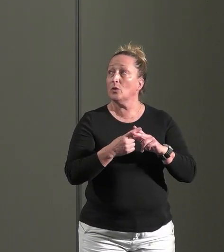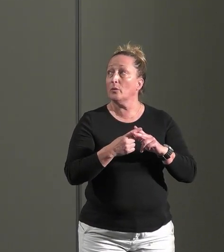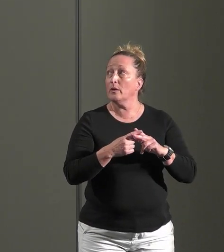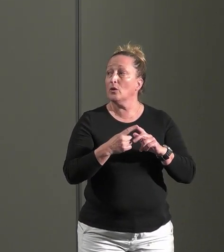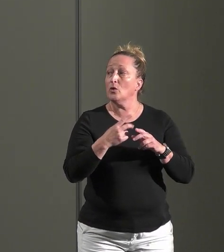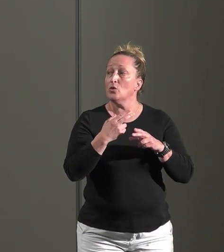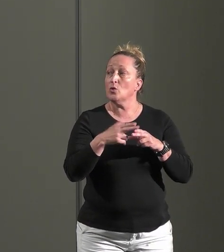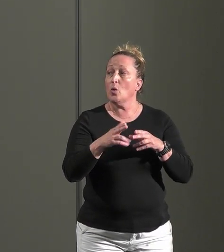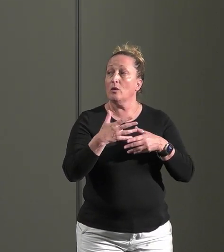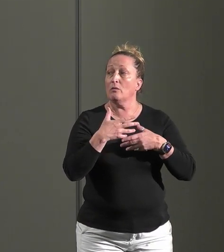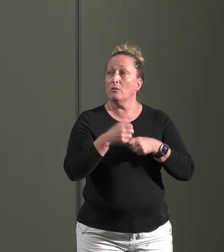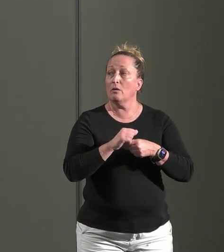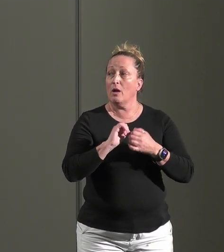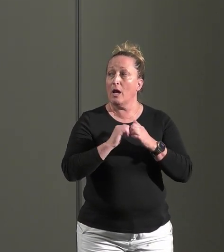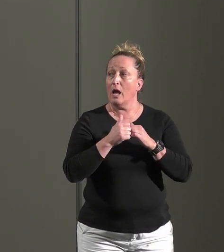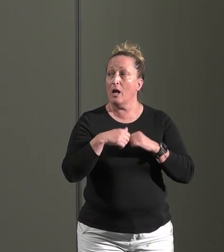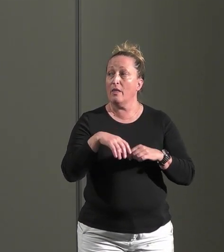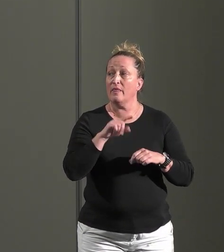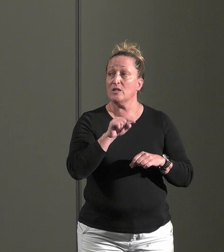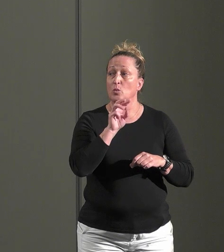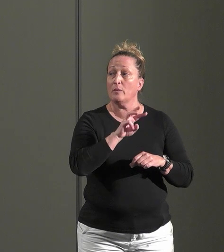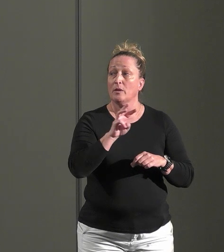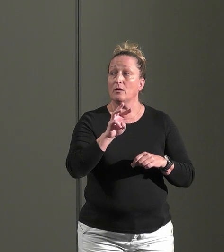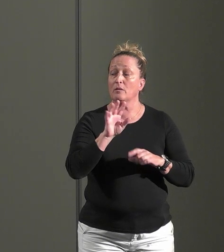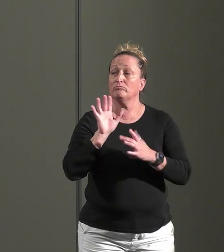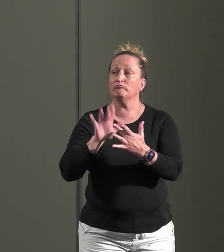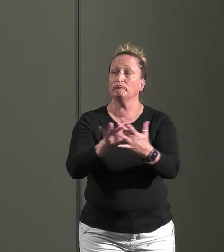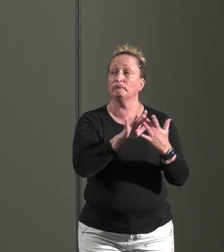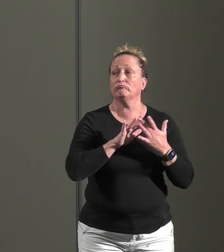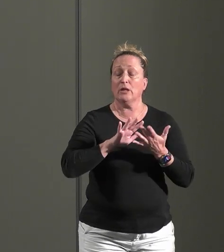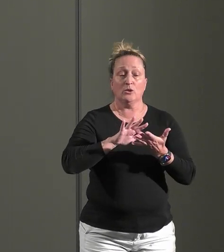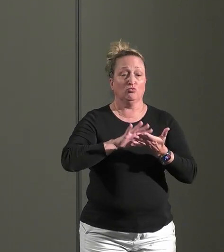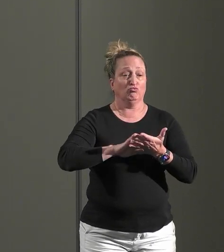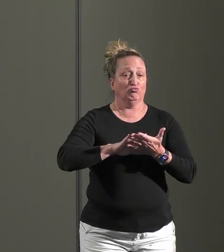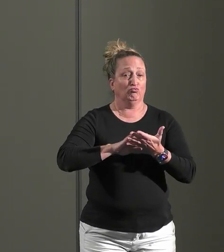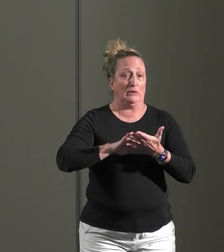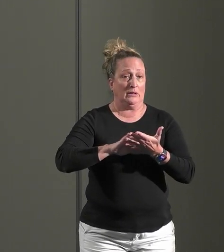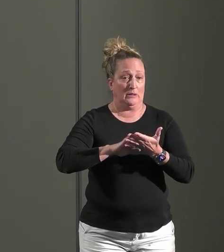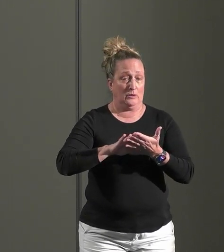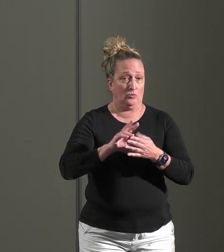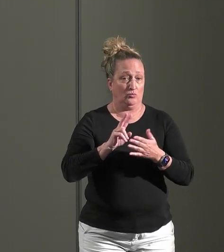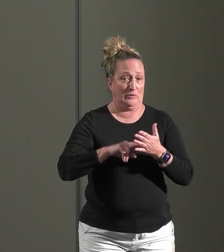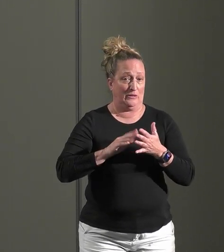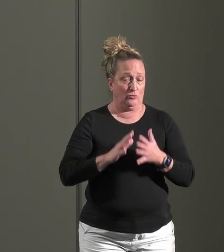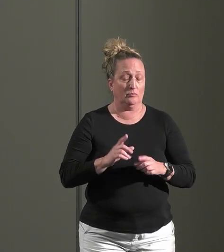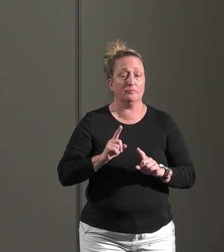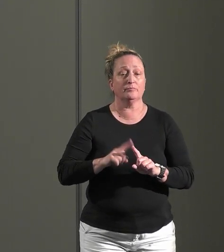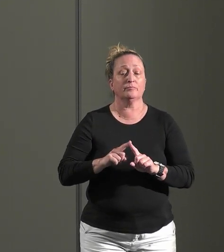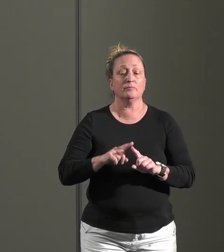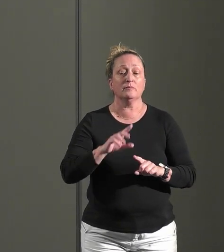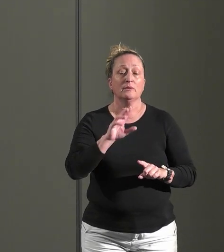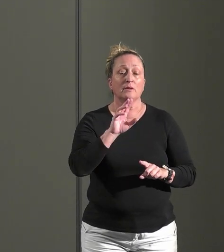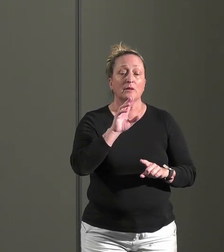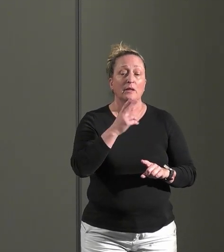Overview of how the website reaches a screen reader. First of all, we have HTML markup